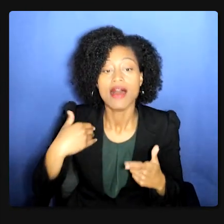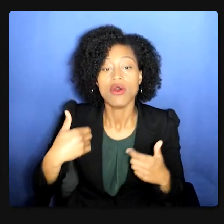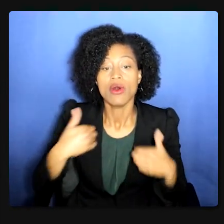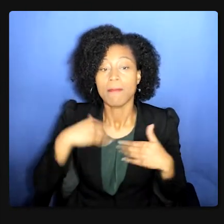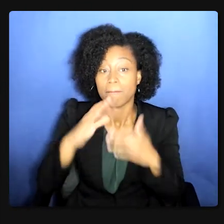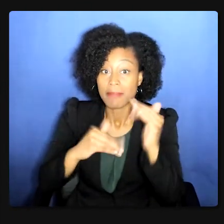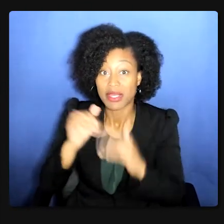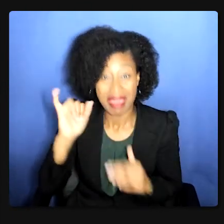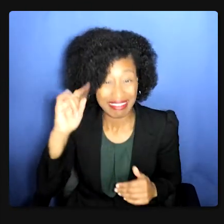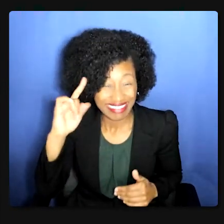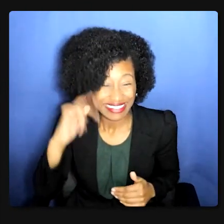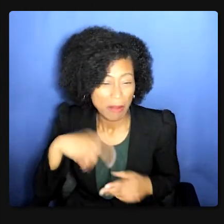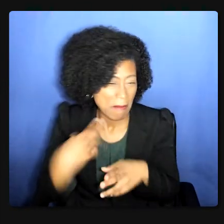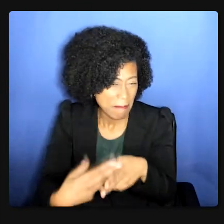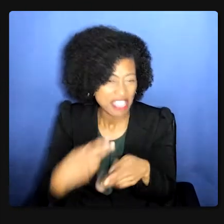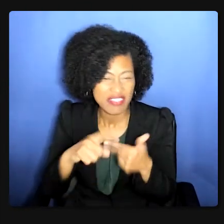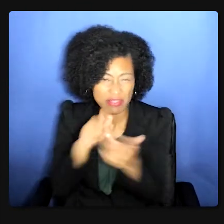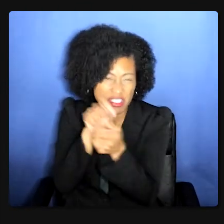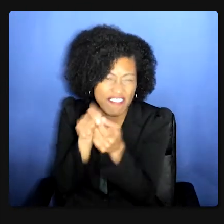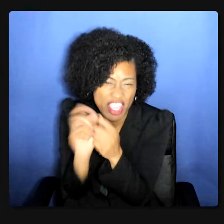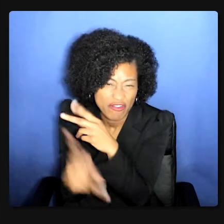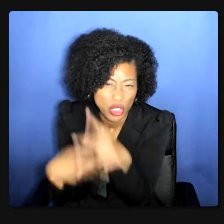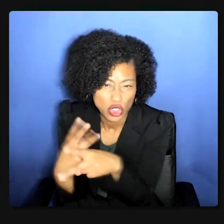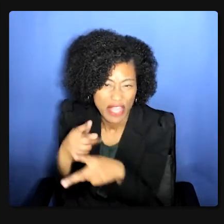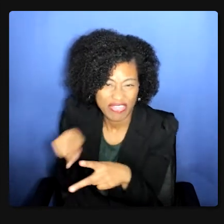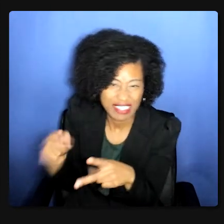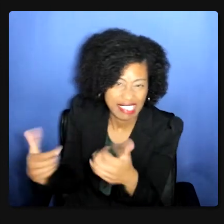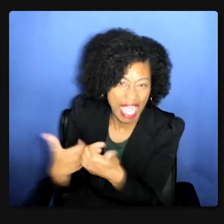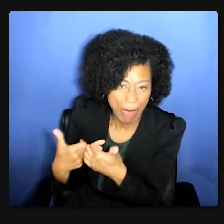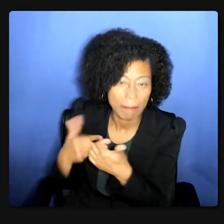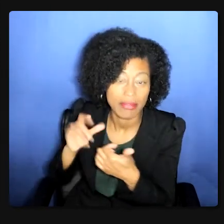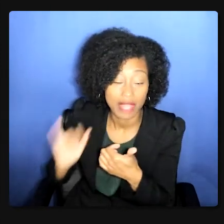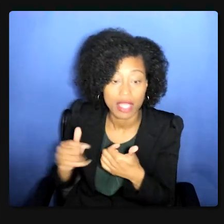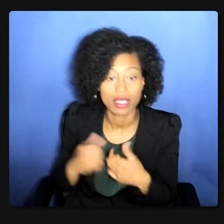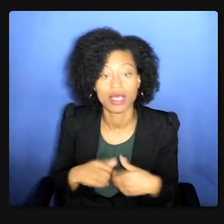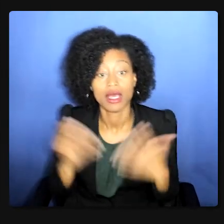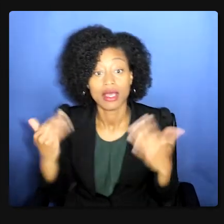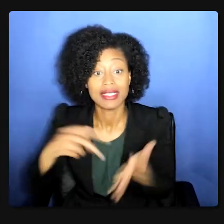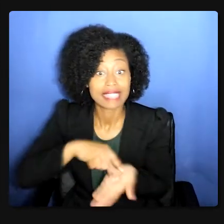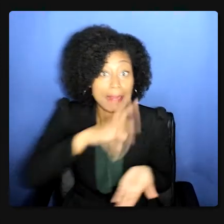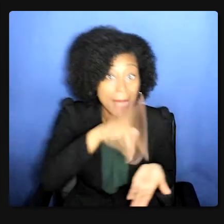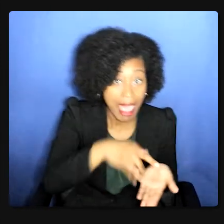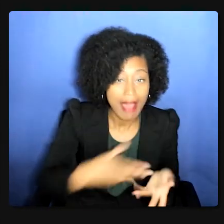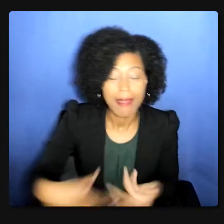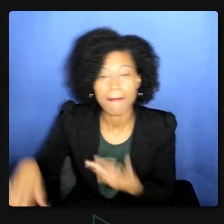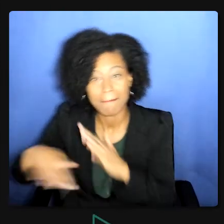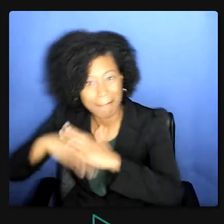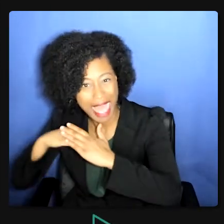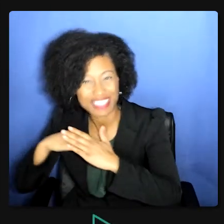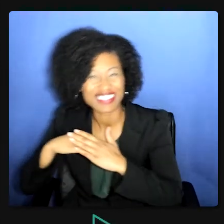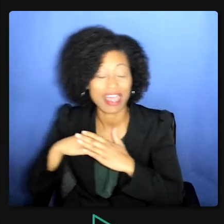and the build ID, as we mentioned, represents the specific version of the game. We talked about standing by and maximum.